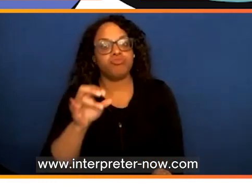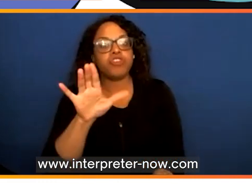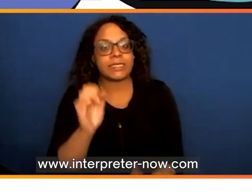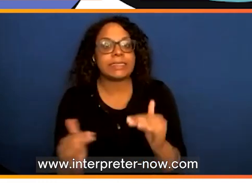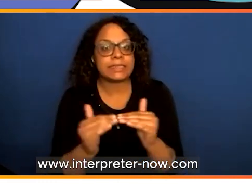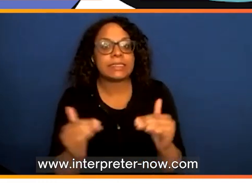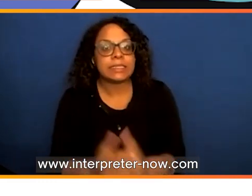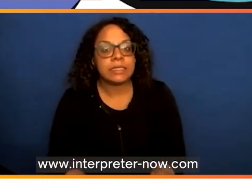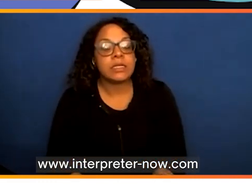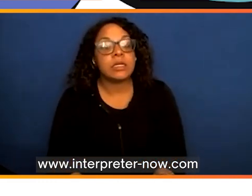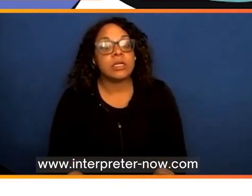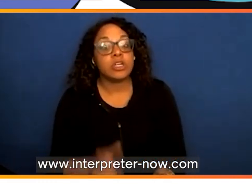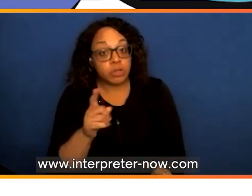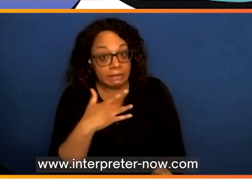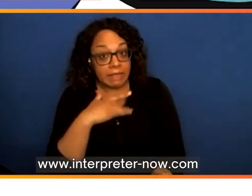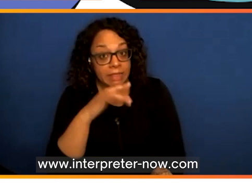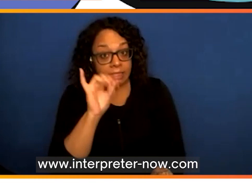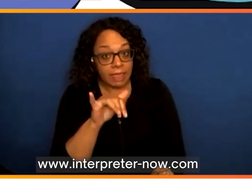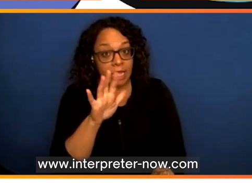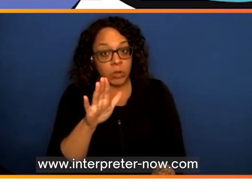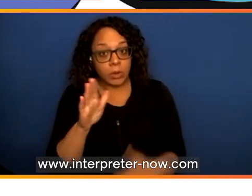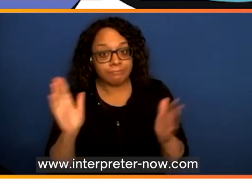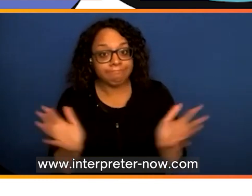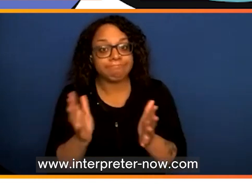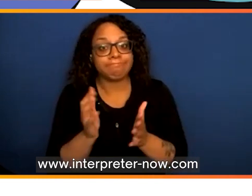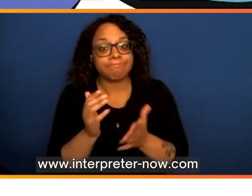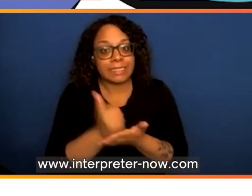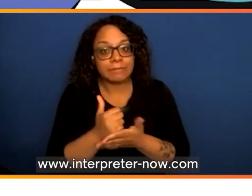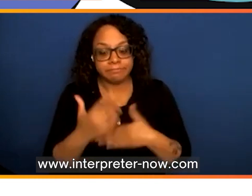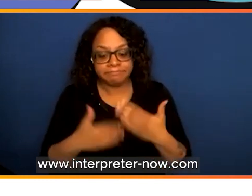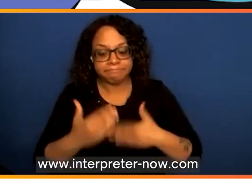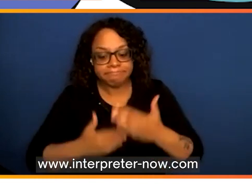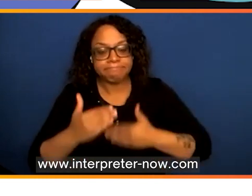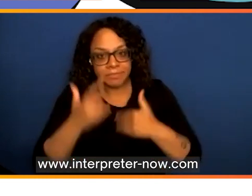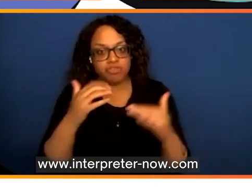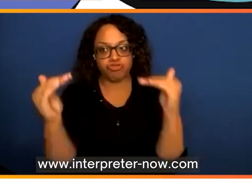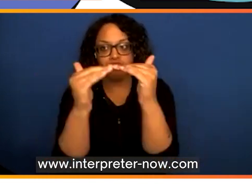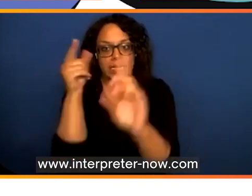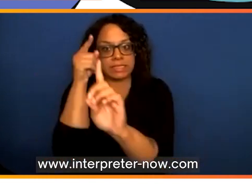that justice component of it. Is that what keeps you going, that motivation? I mean,